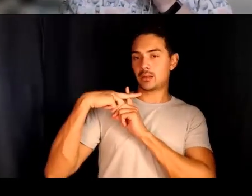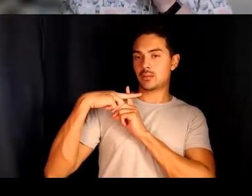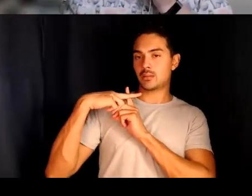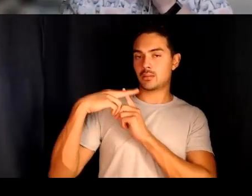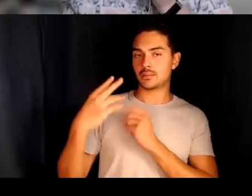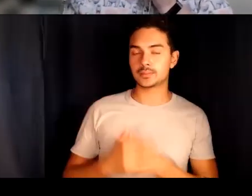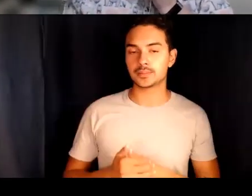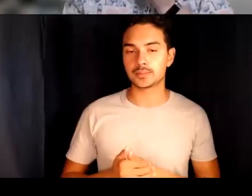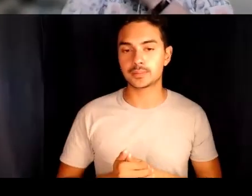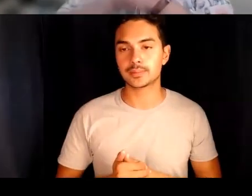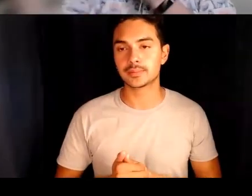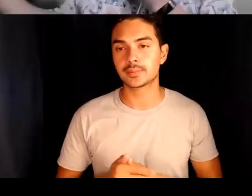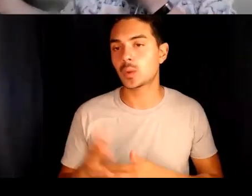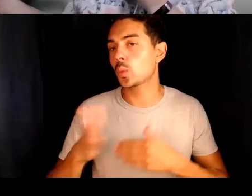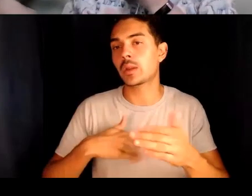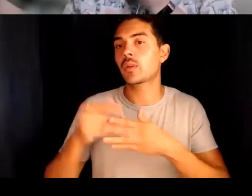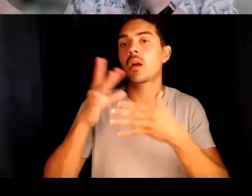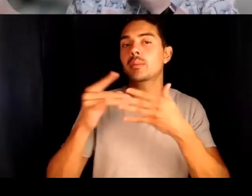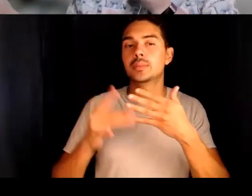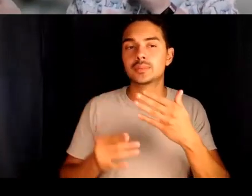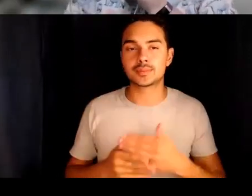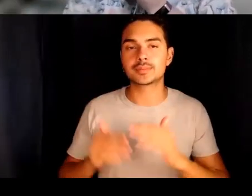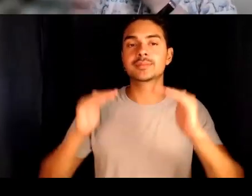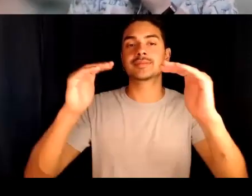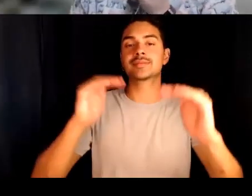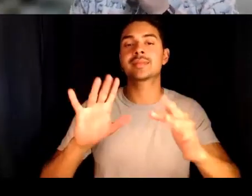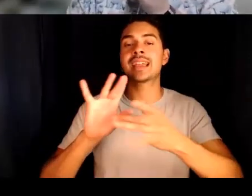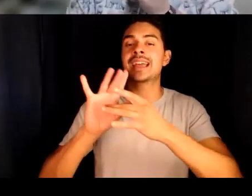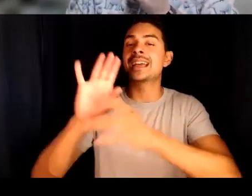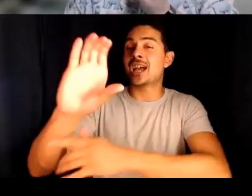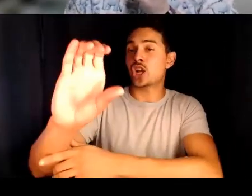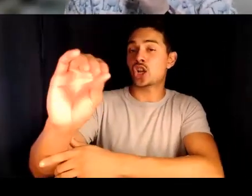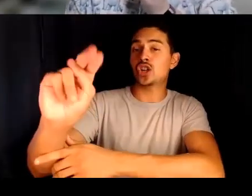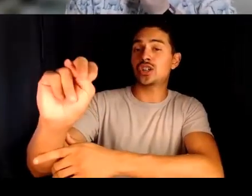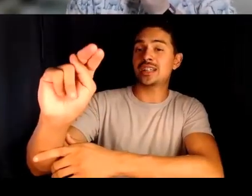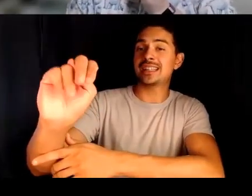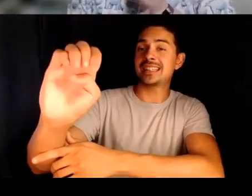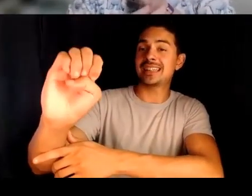Connection. Connection should be a major theme of all of this. I hope y'all are seeing that,